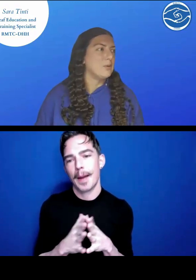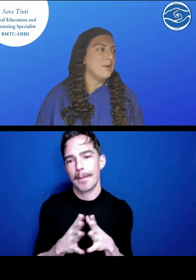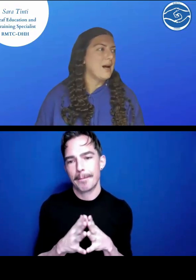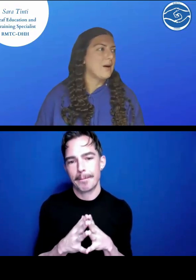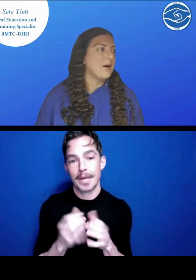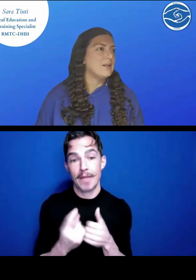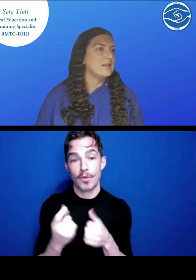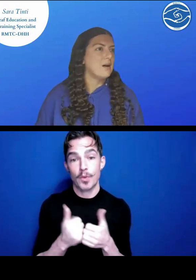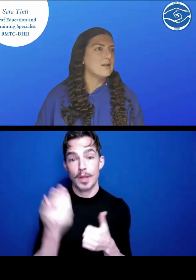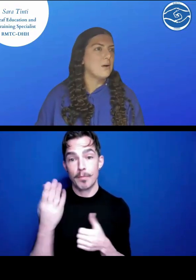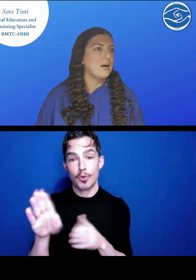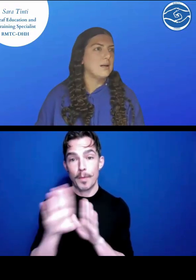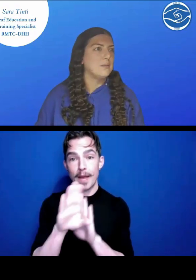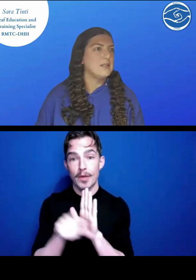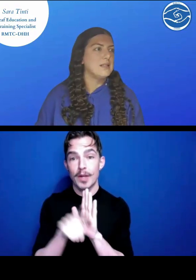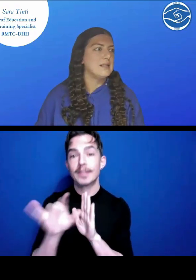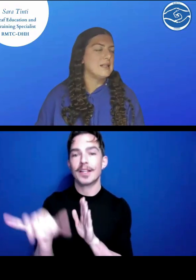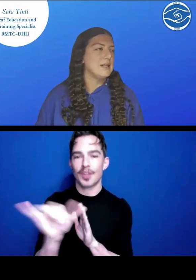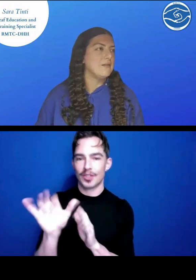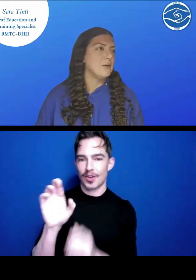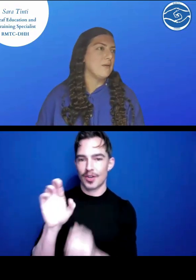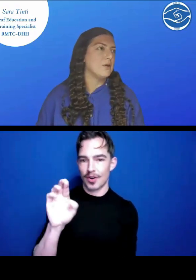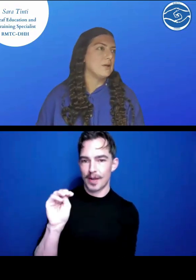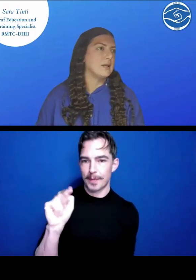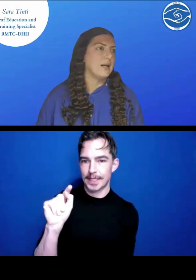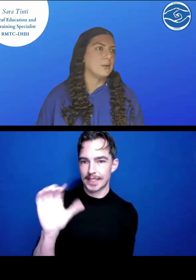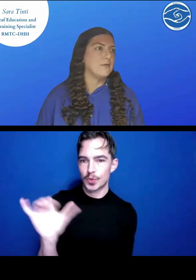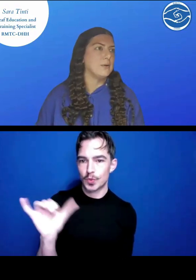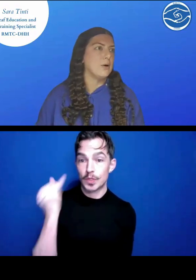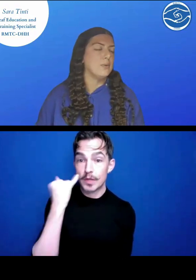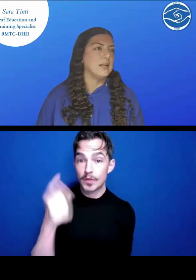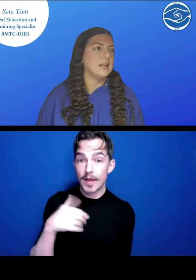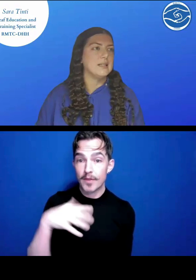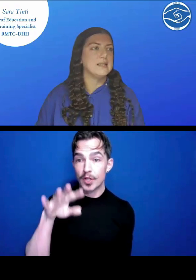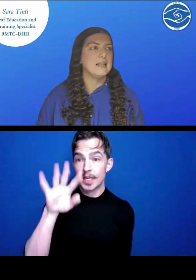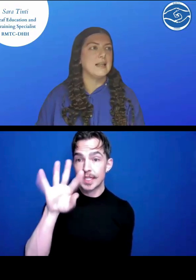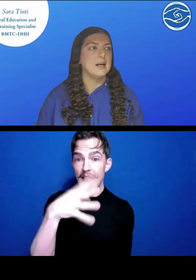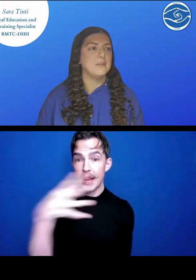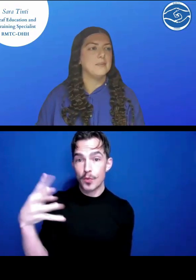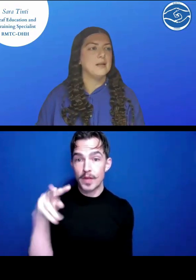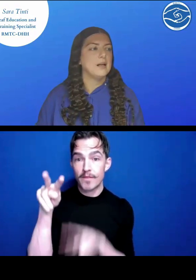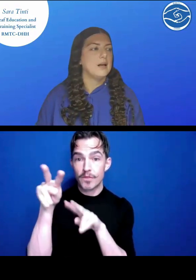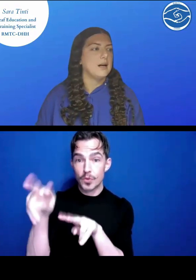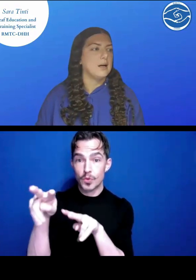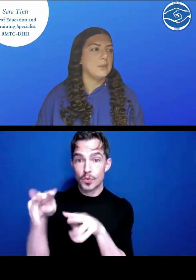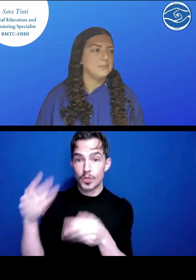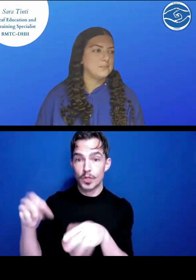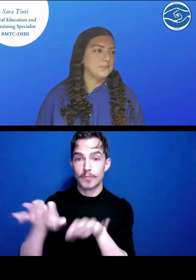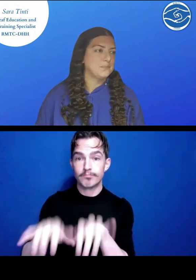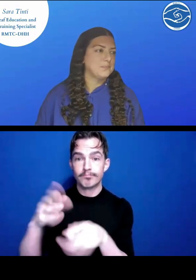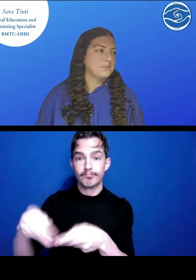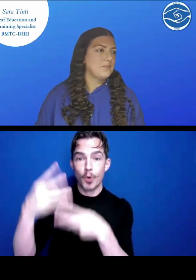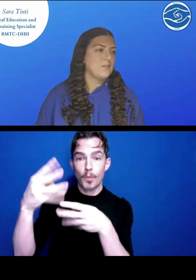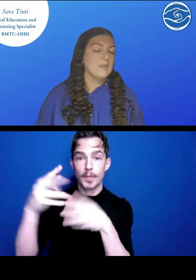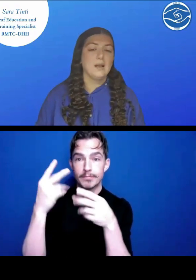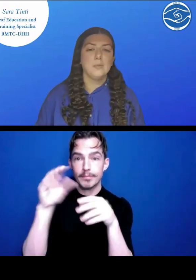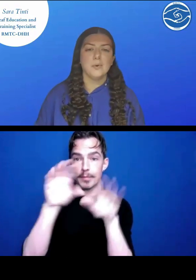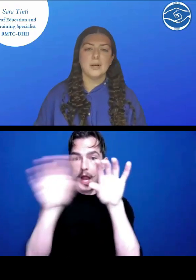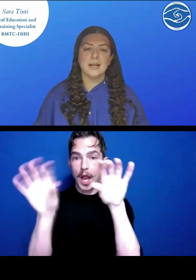with the blue background is also RMTC if you have your gallery view open and can see them. But